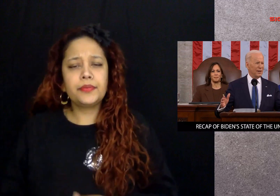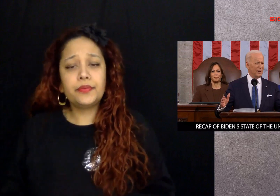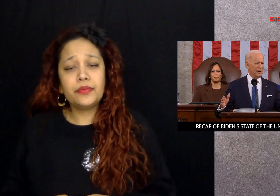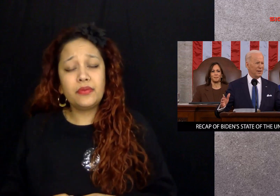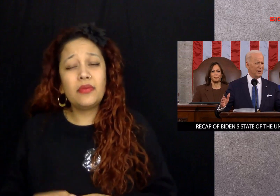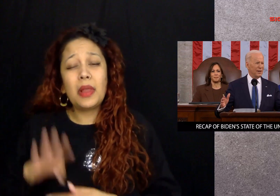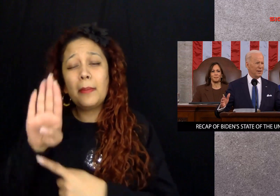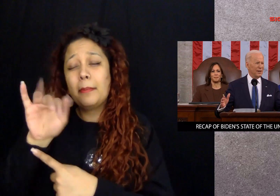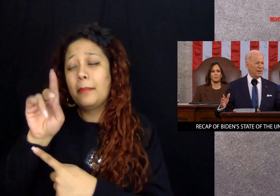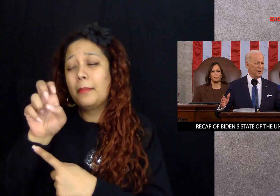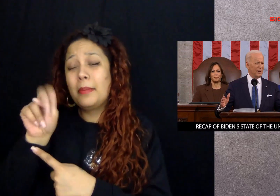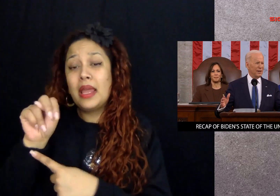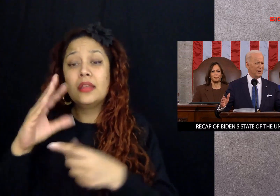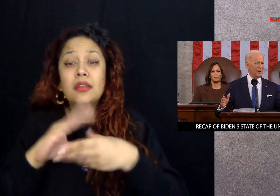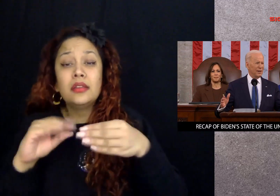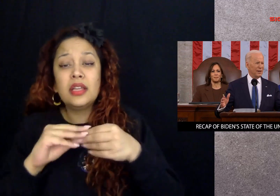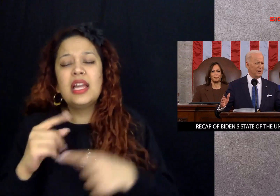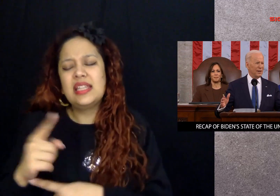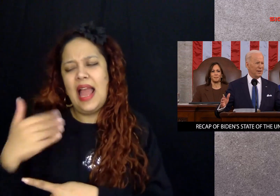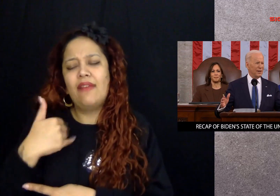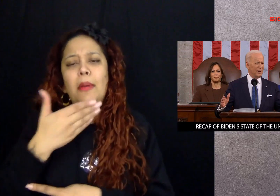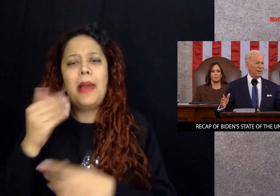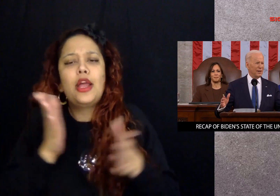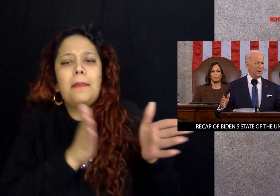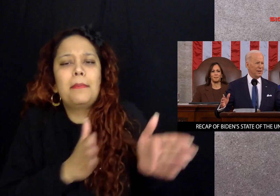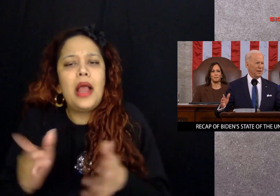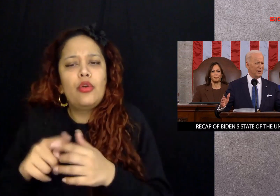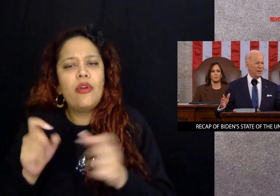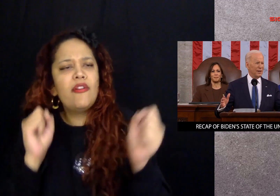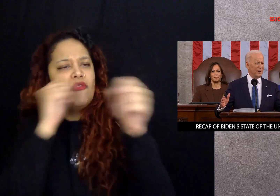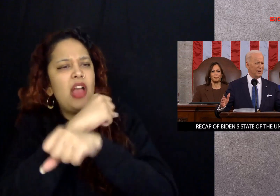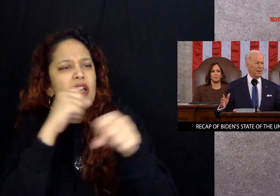Ukraine conflict impact the already high levels of inflation